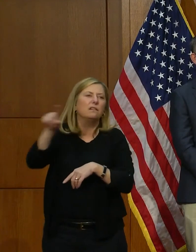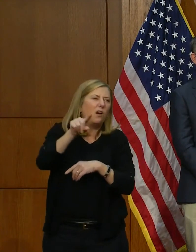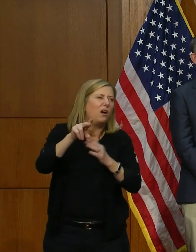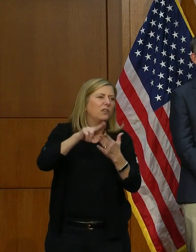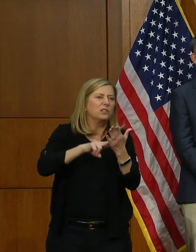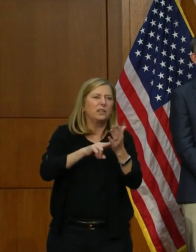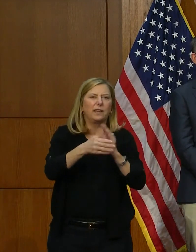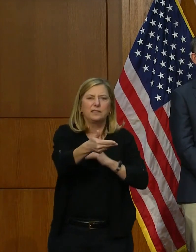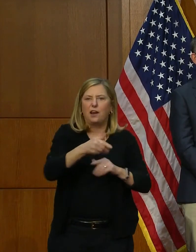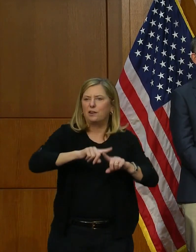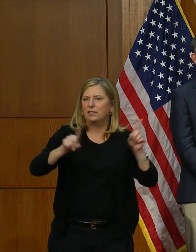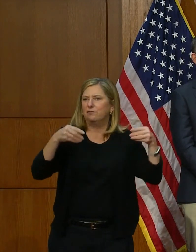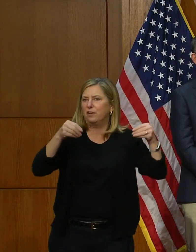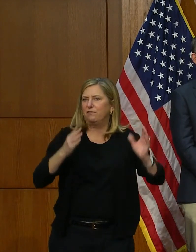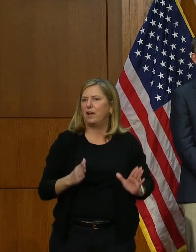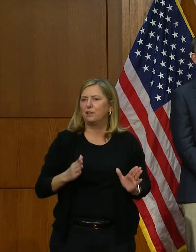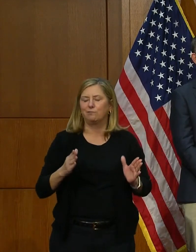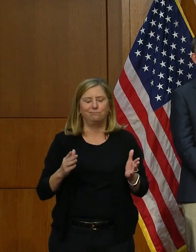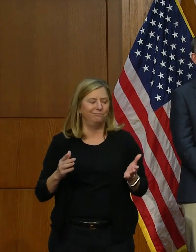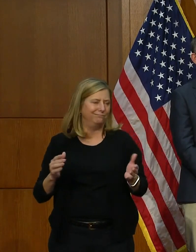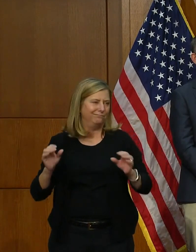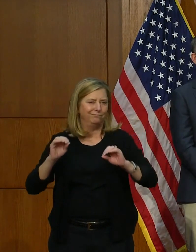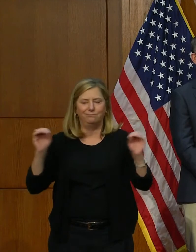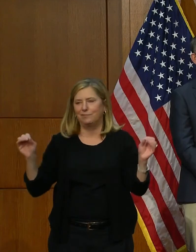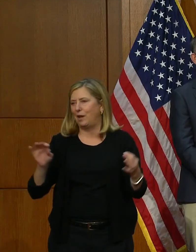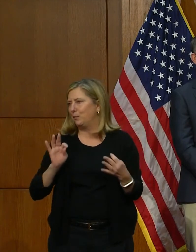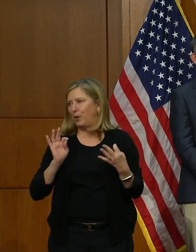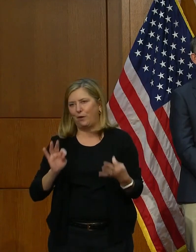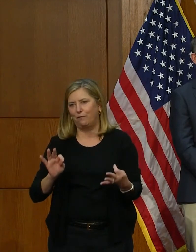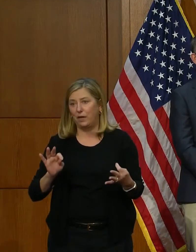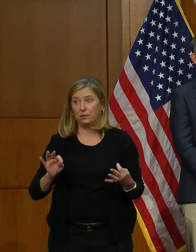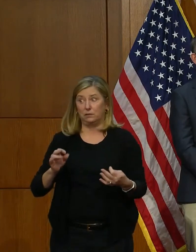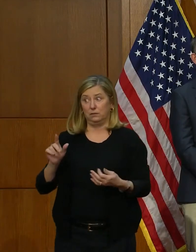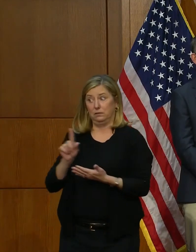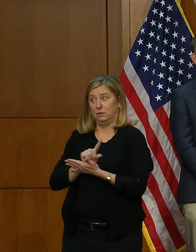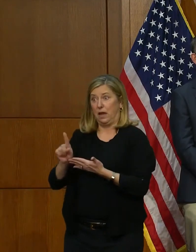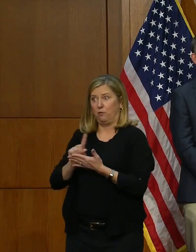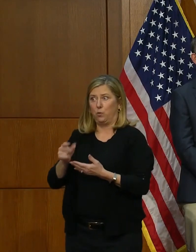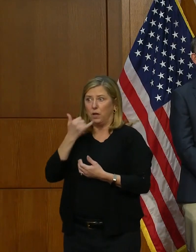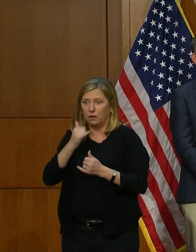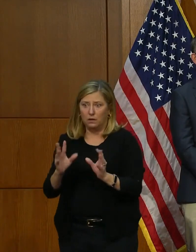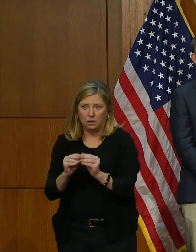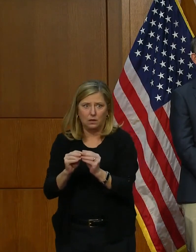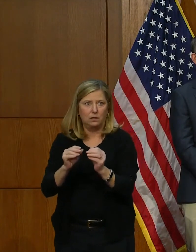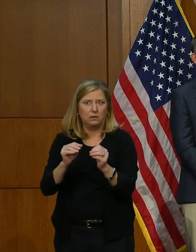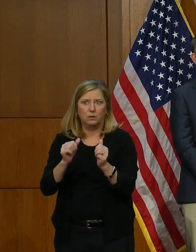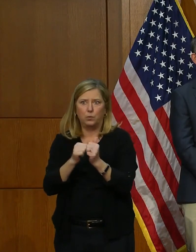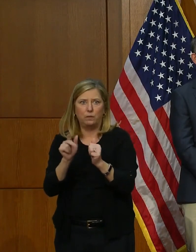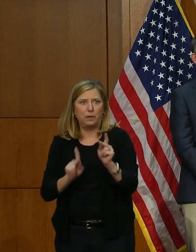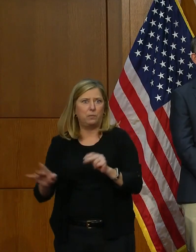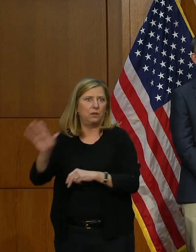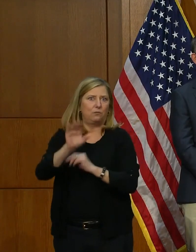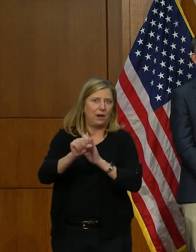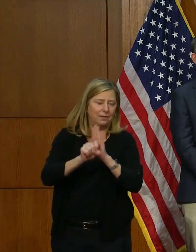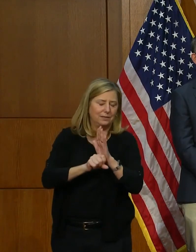SOLUTIONS. SOME HAVE. SOME HAVE CONTACTED WITH DIFFERENT VENDORS. WOULD SAY THAT NONE IS PERFECT. I MEAN, I'M ON A